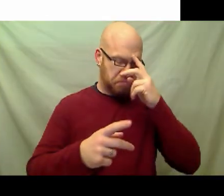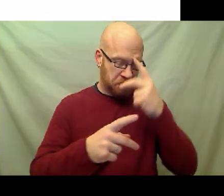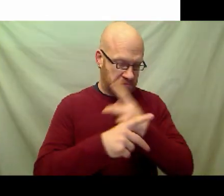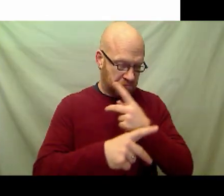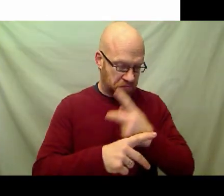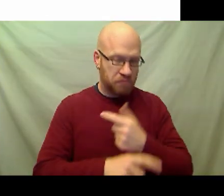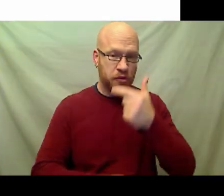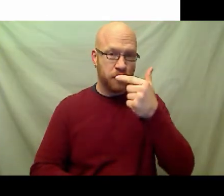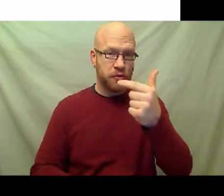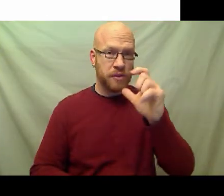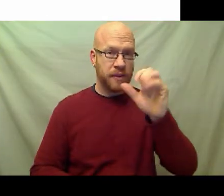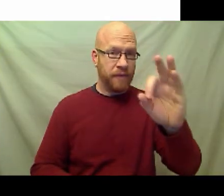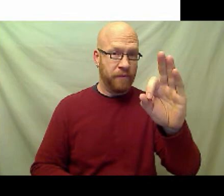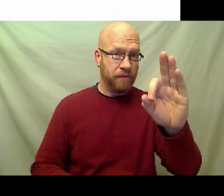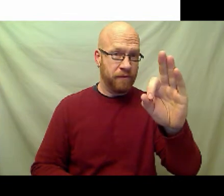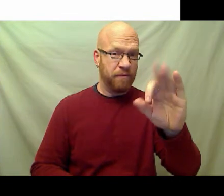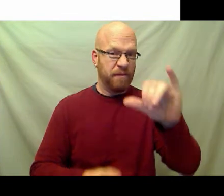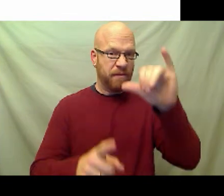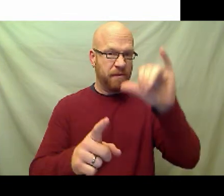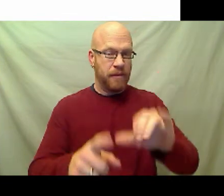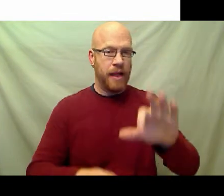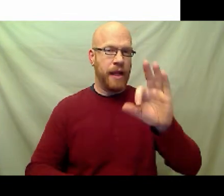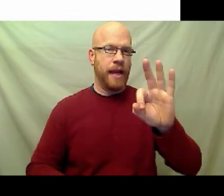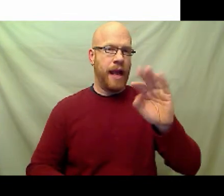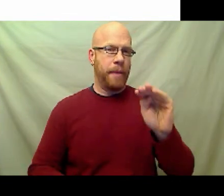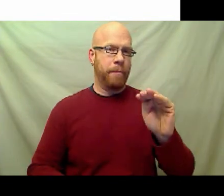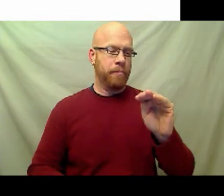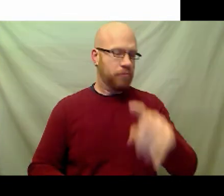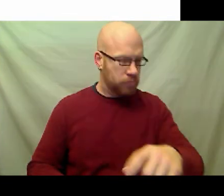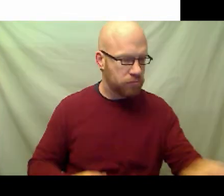I've already calculated the GCF to be 9m.